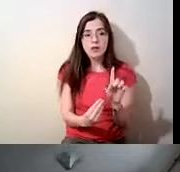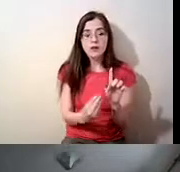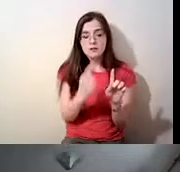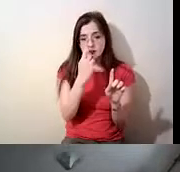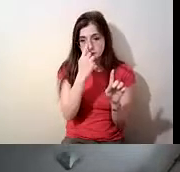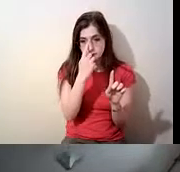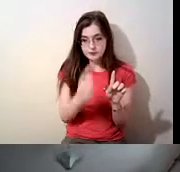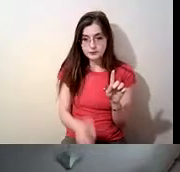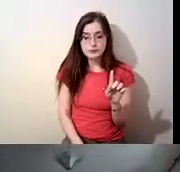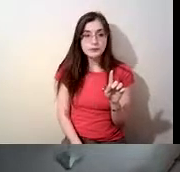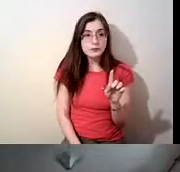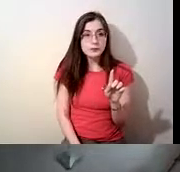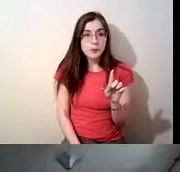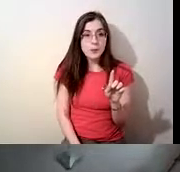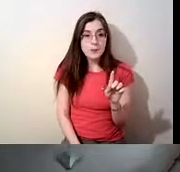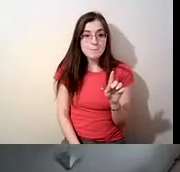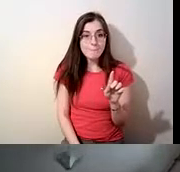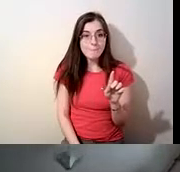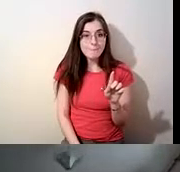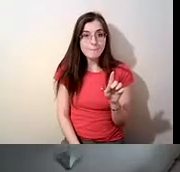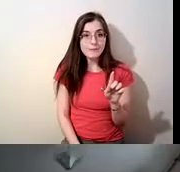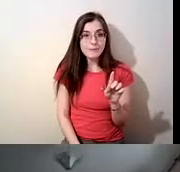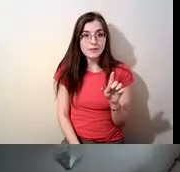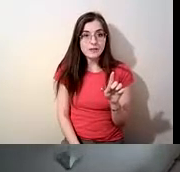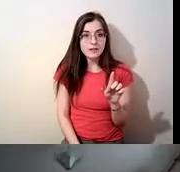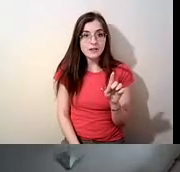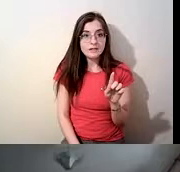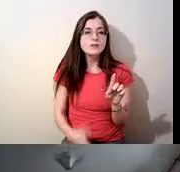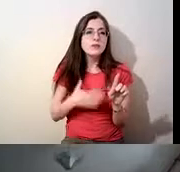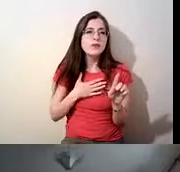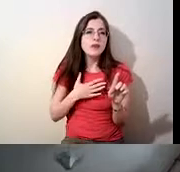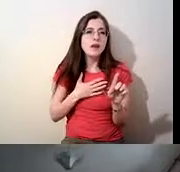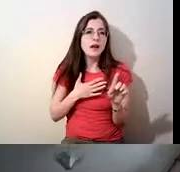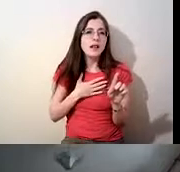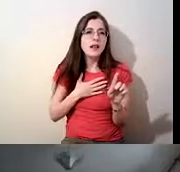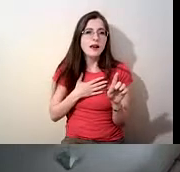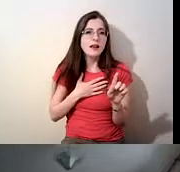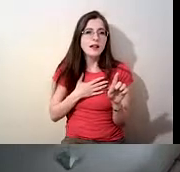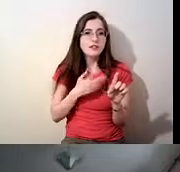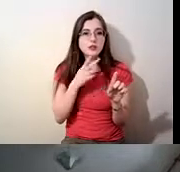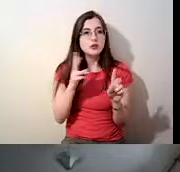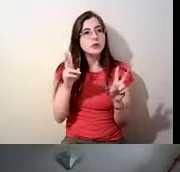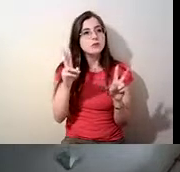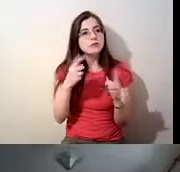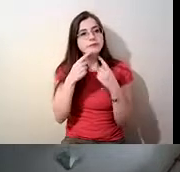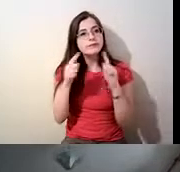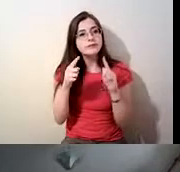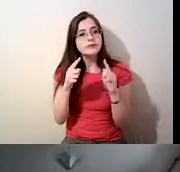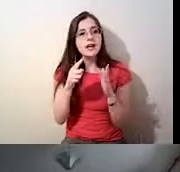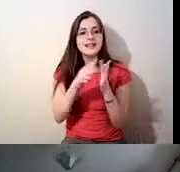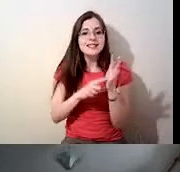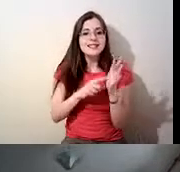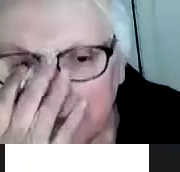is that um i like to cite jasper puar's book the right to maim because it really shows that